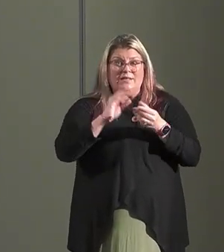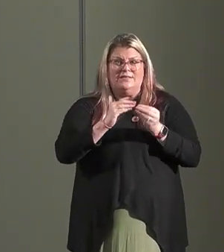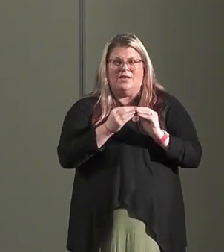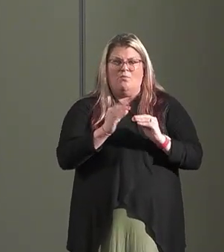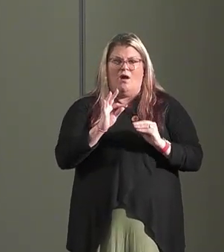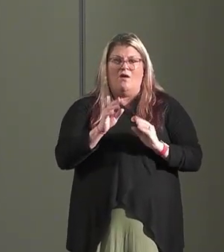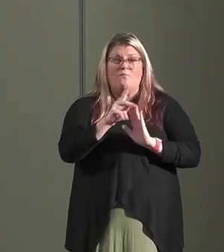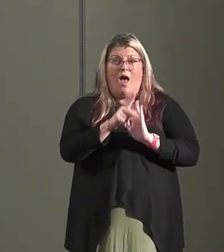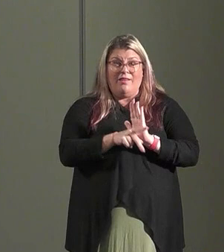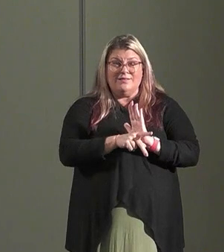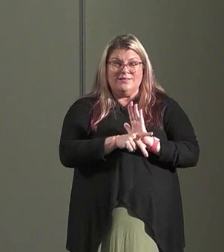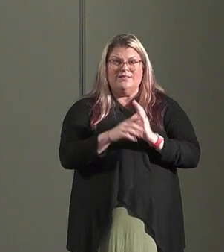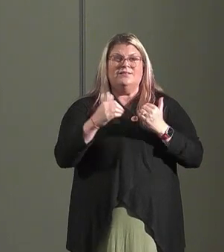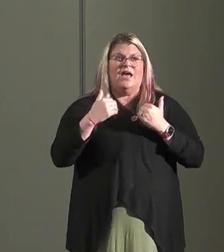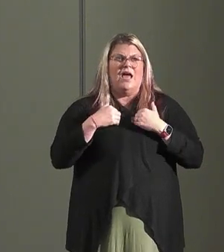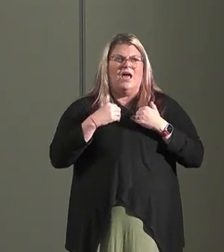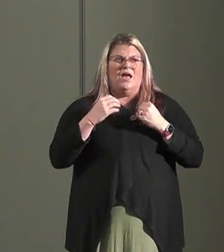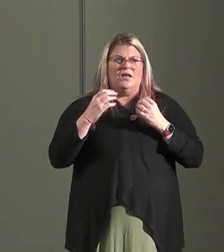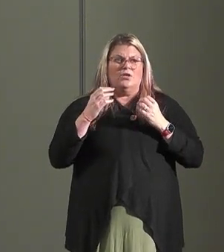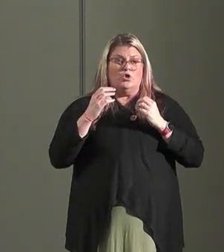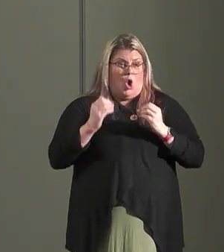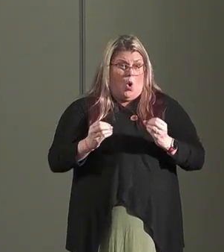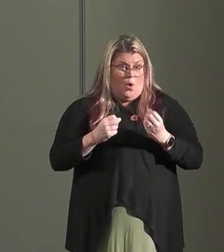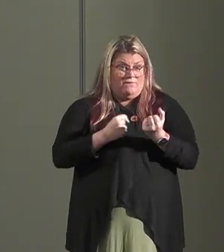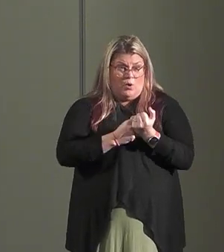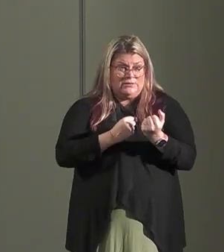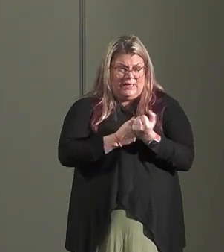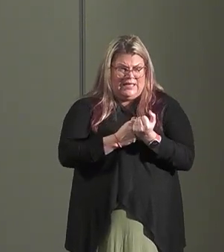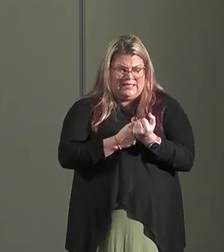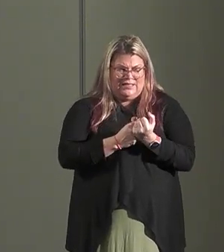policies that had an enforcement mechanism? >> MIKE: Can you expand on that